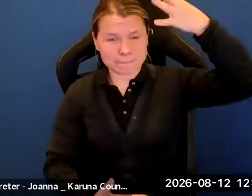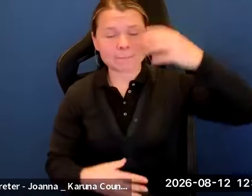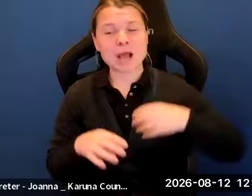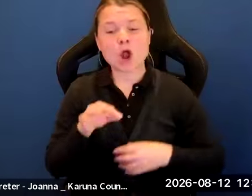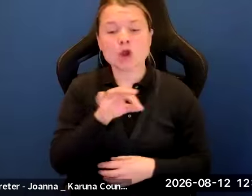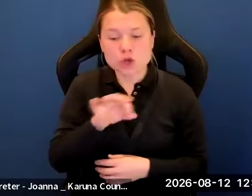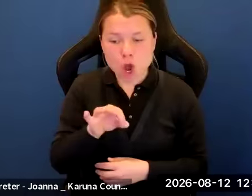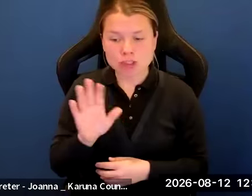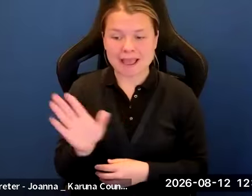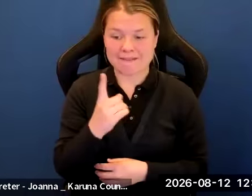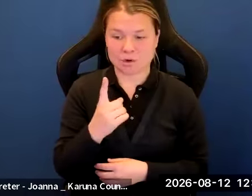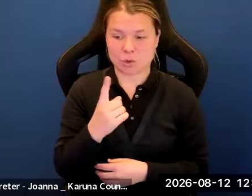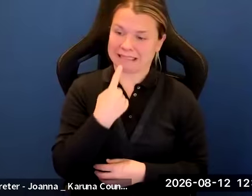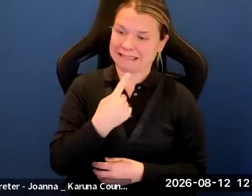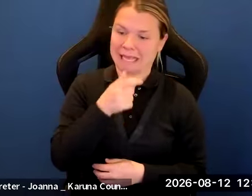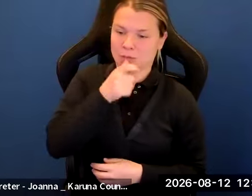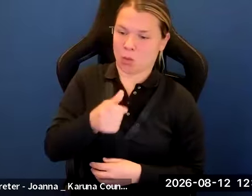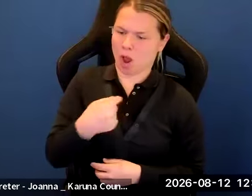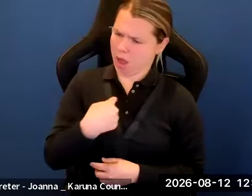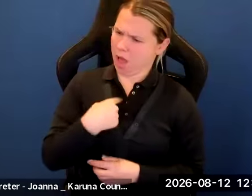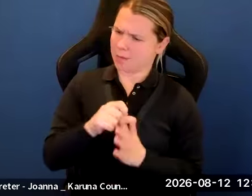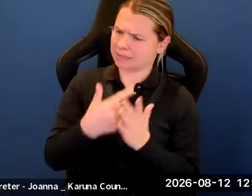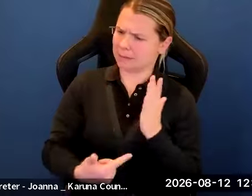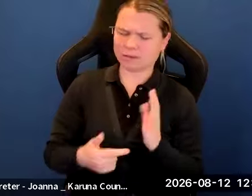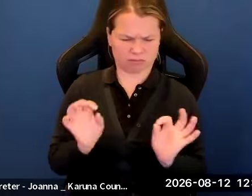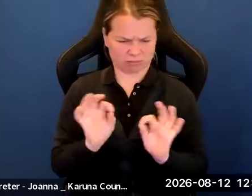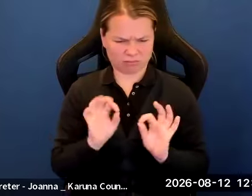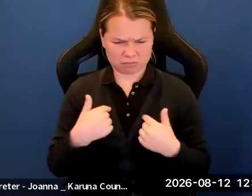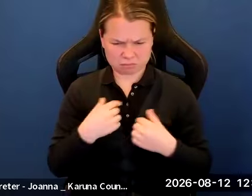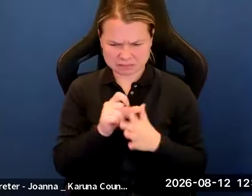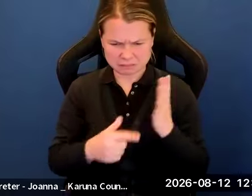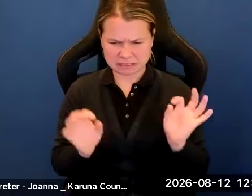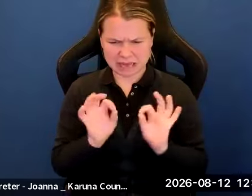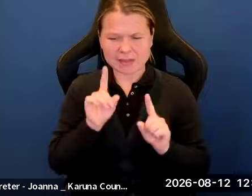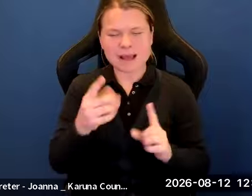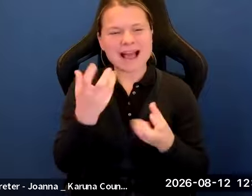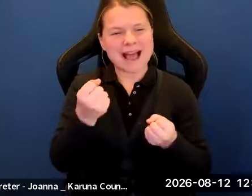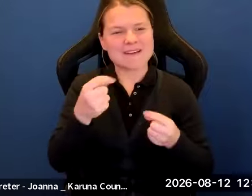Conventions on the Rights of Persons with Disabilities, and we recognise that not everyone identifies with the word